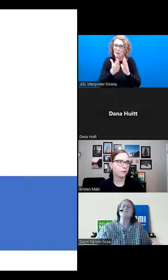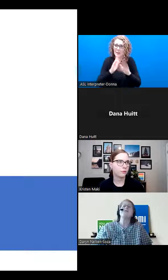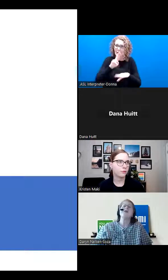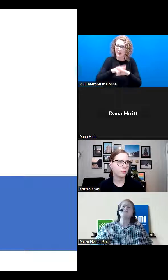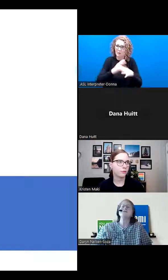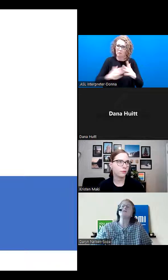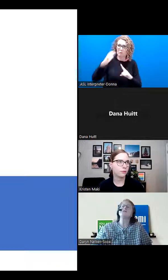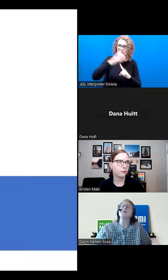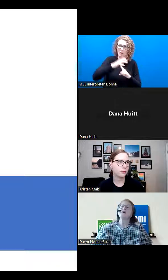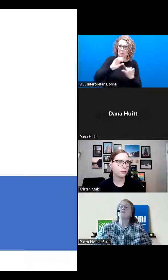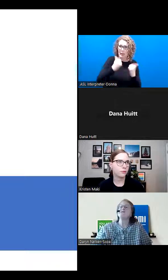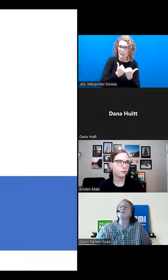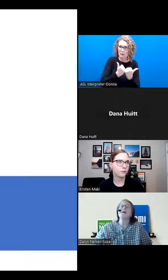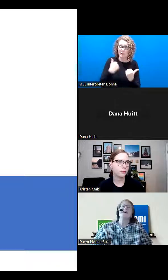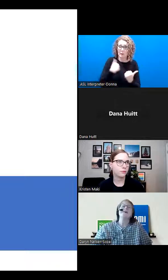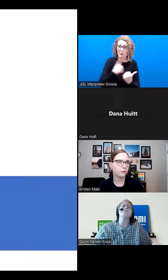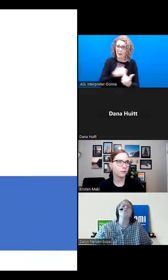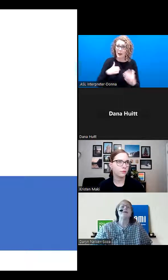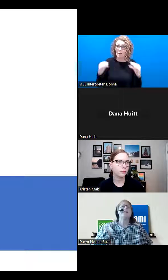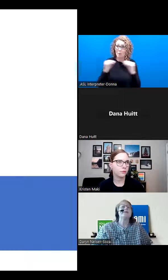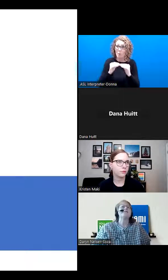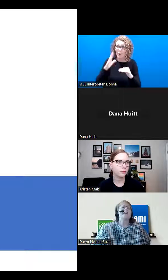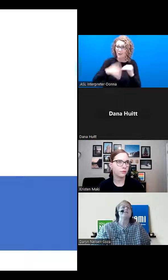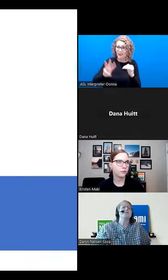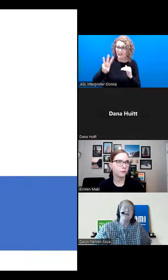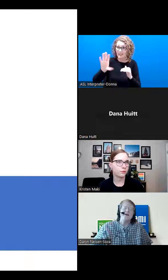Cares, so glad to hear that, as well as all of our other topics.